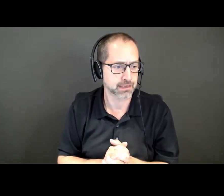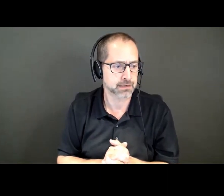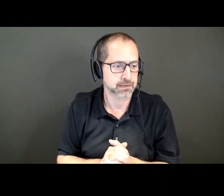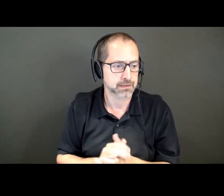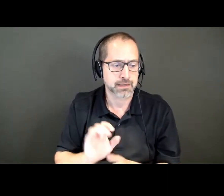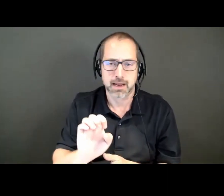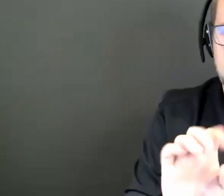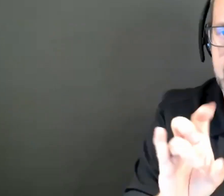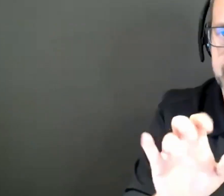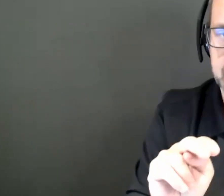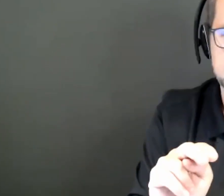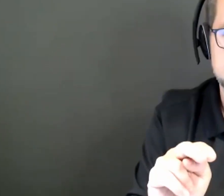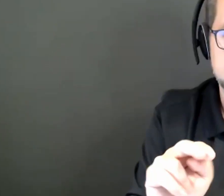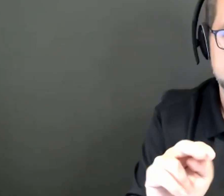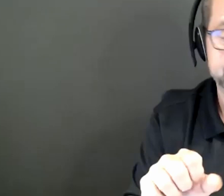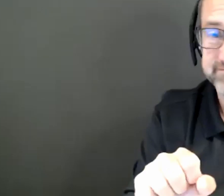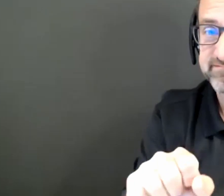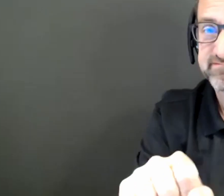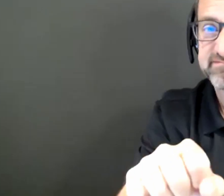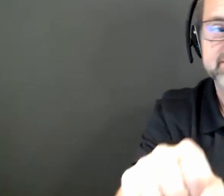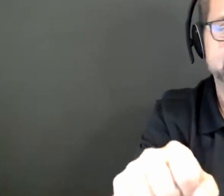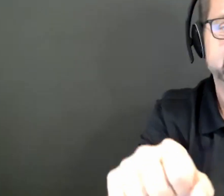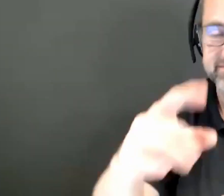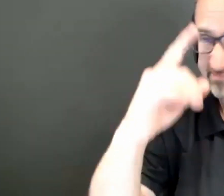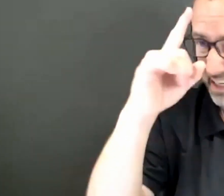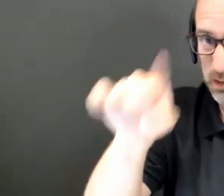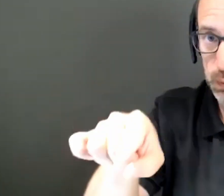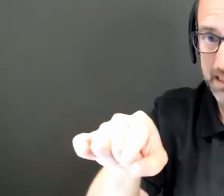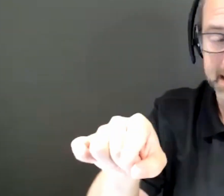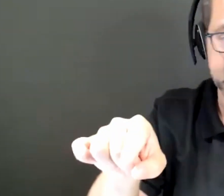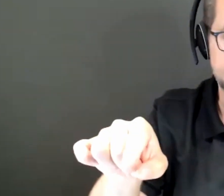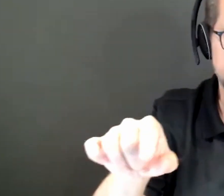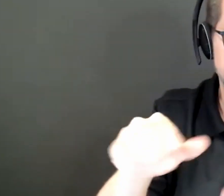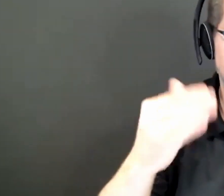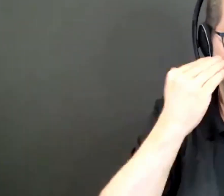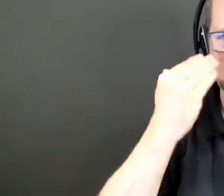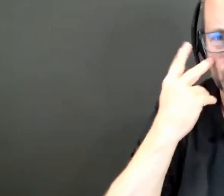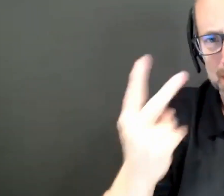I agree with that, and I am sure you all see me just nodding and saying yes,